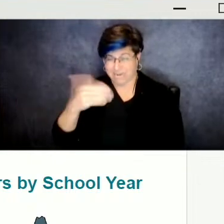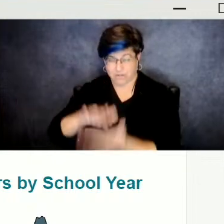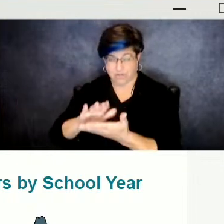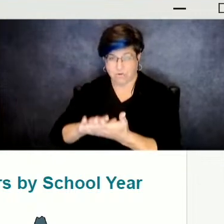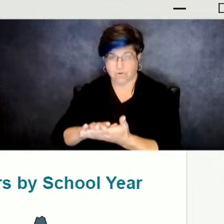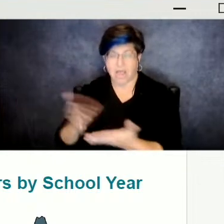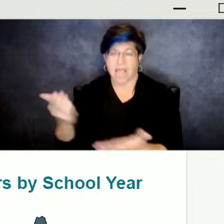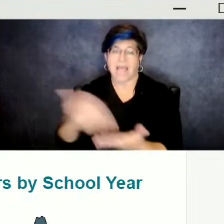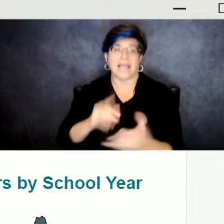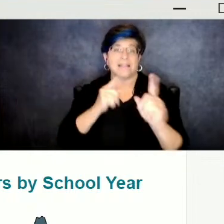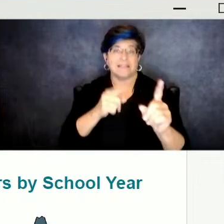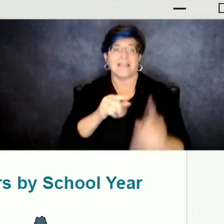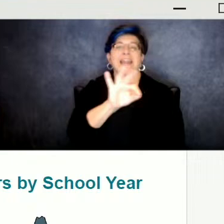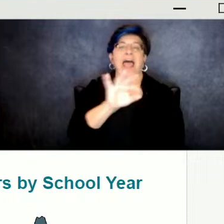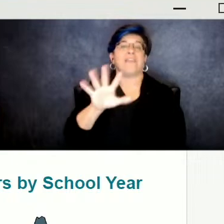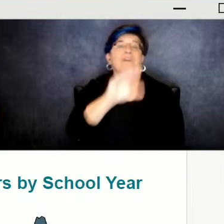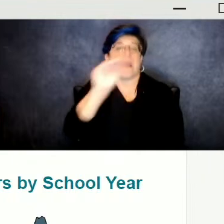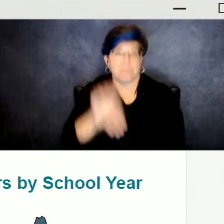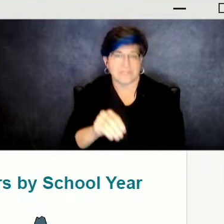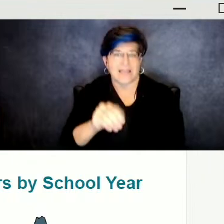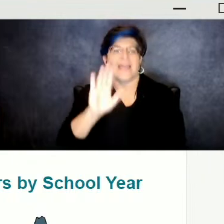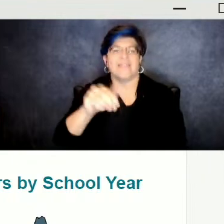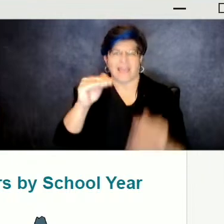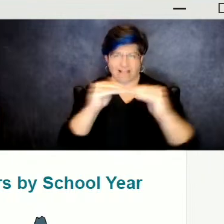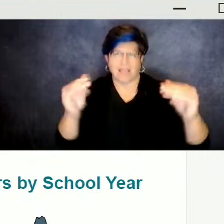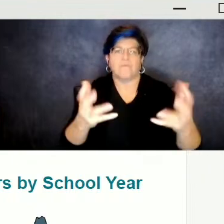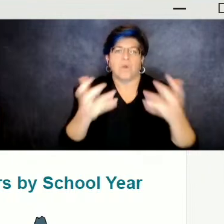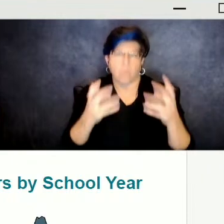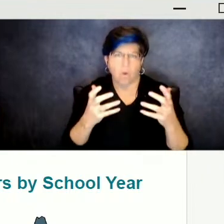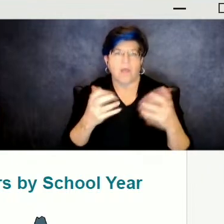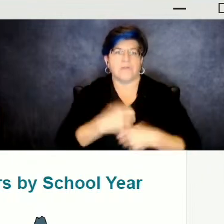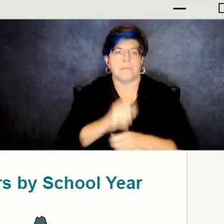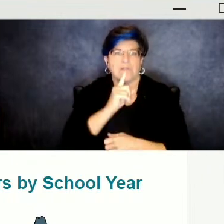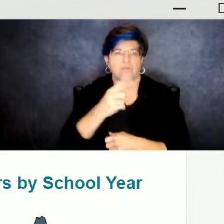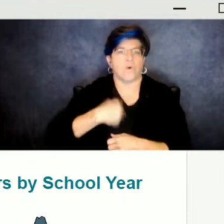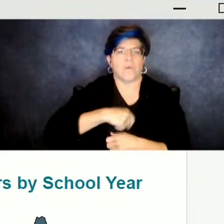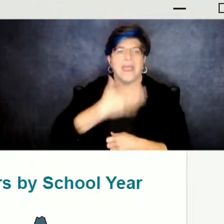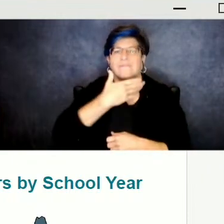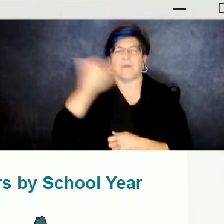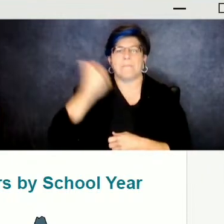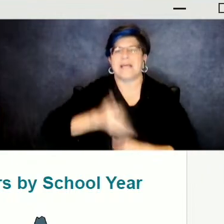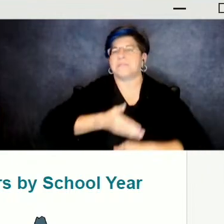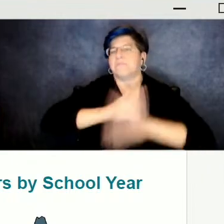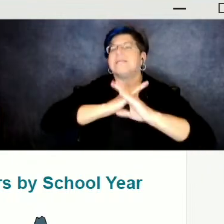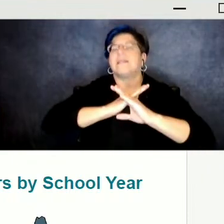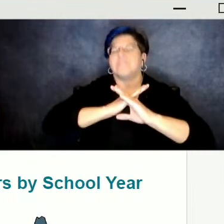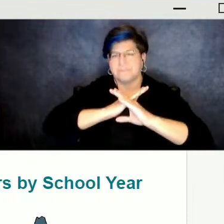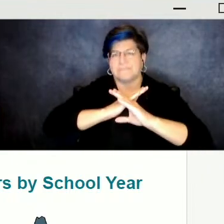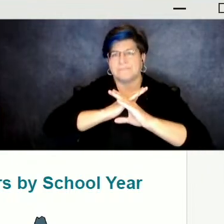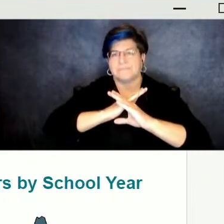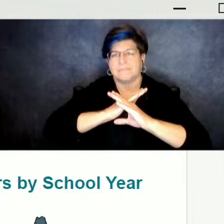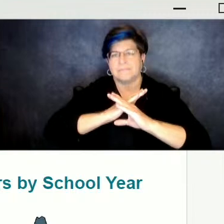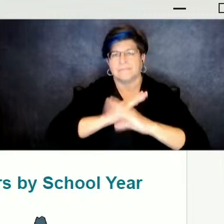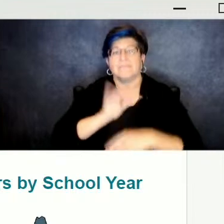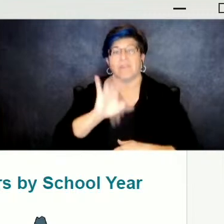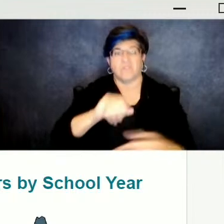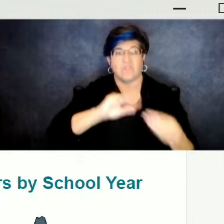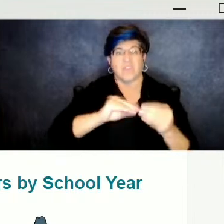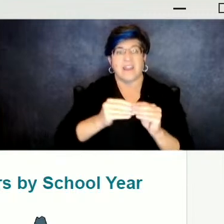TO 92% FOR OUR KIDS IN SCHOOL HERE AGAIN OUR TARGET IS 95% IS